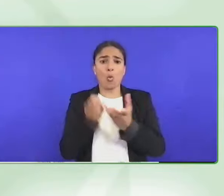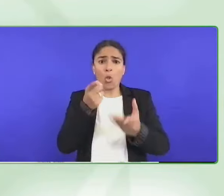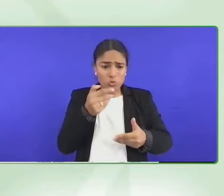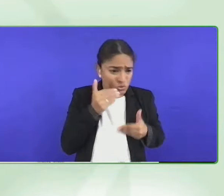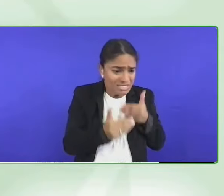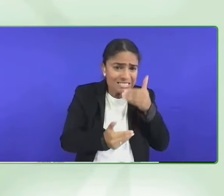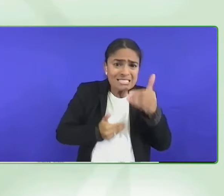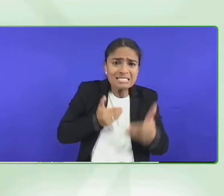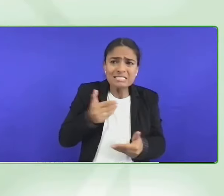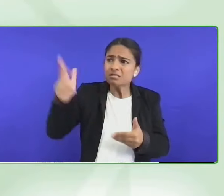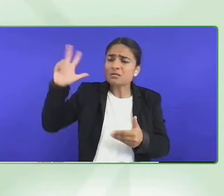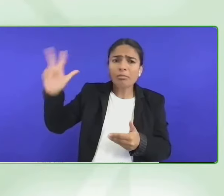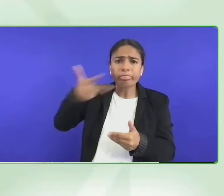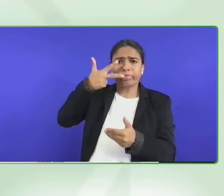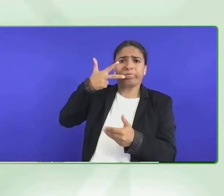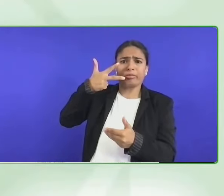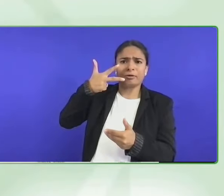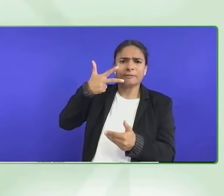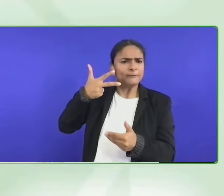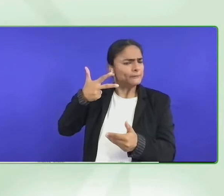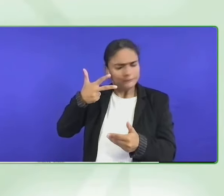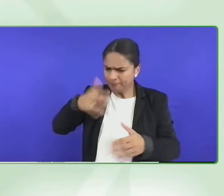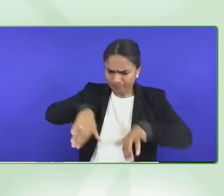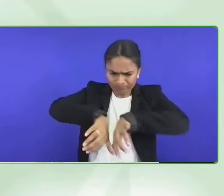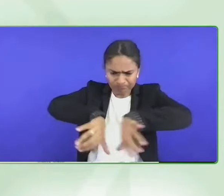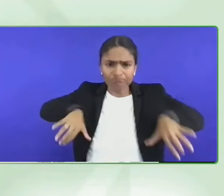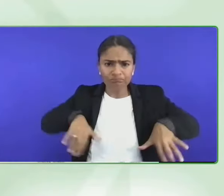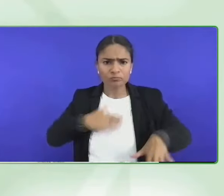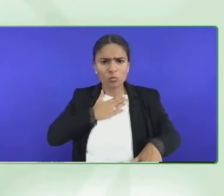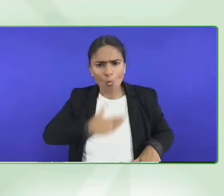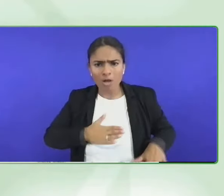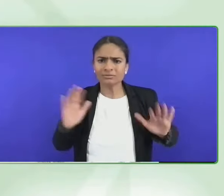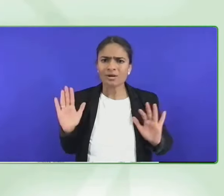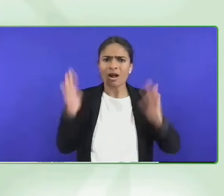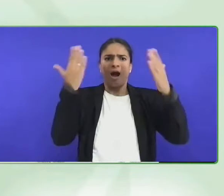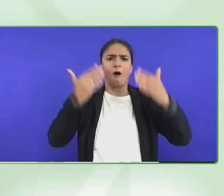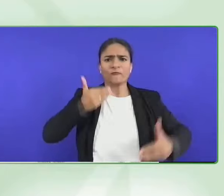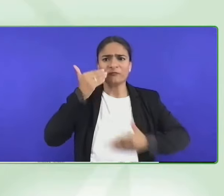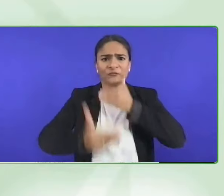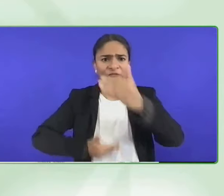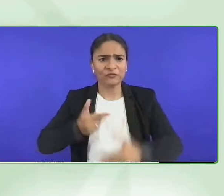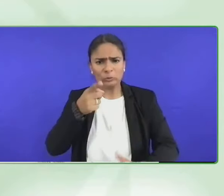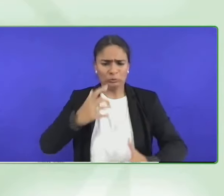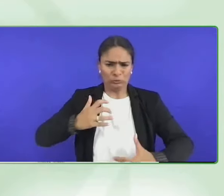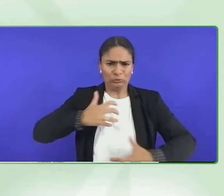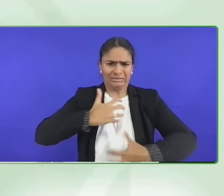core strengths of businesses and entrepreneurs that are successful